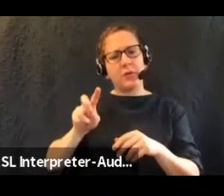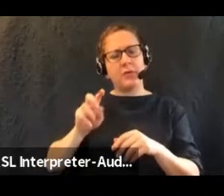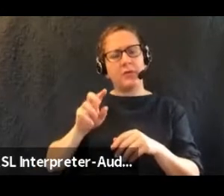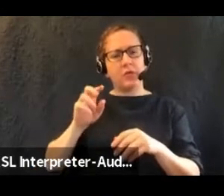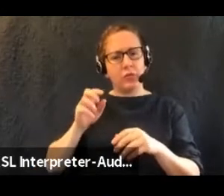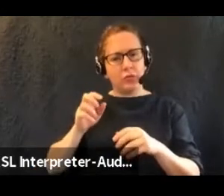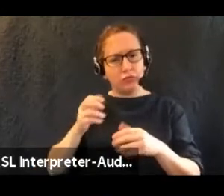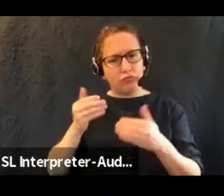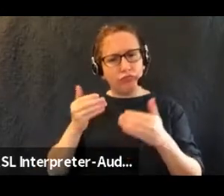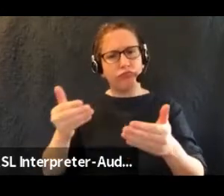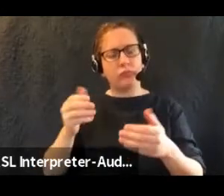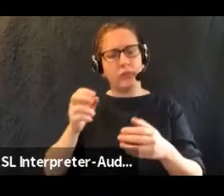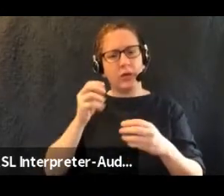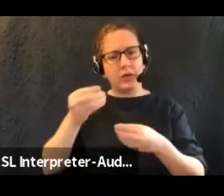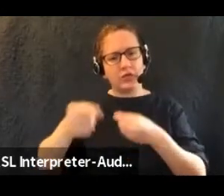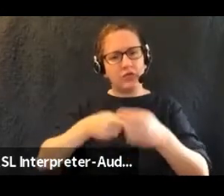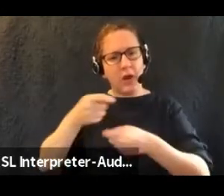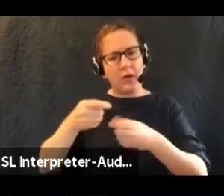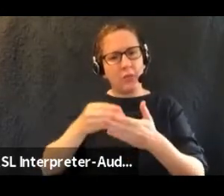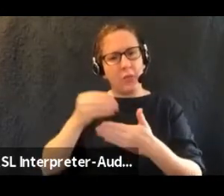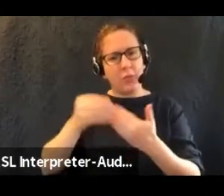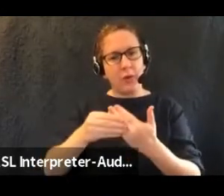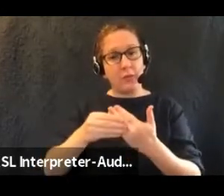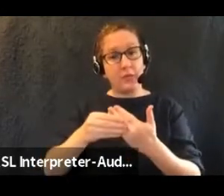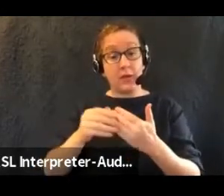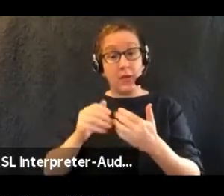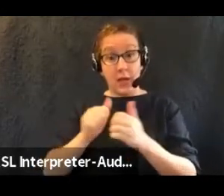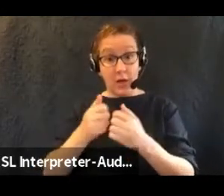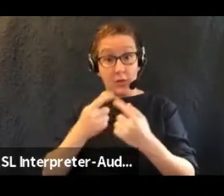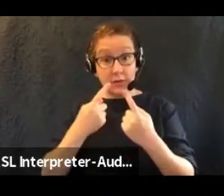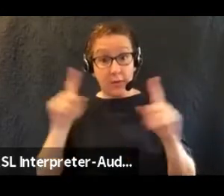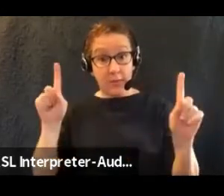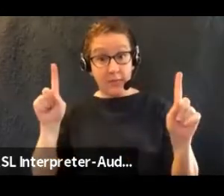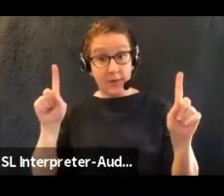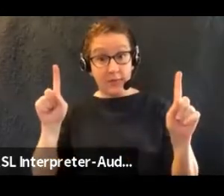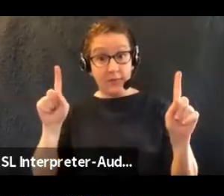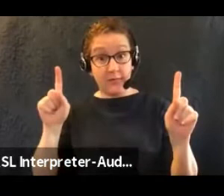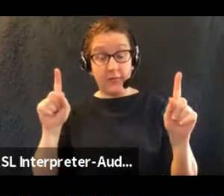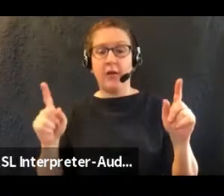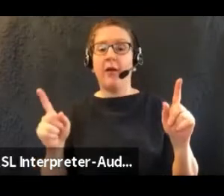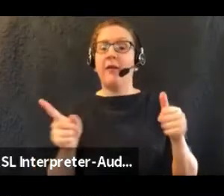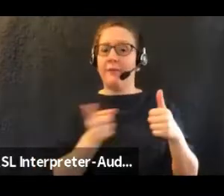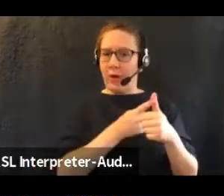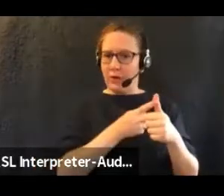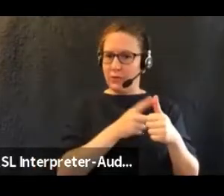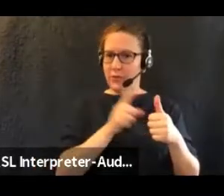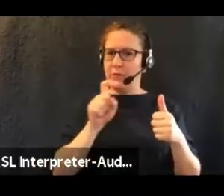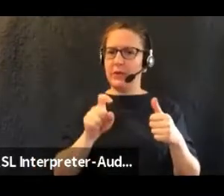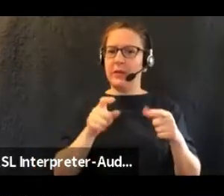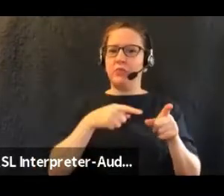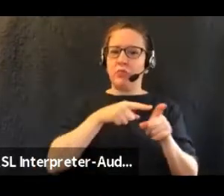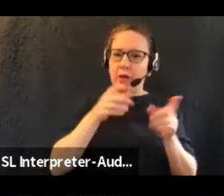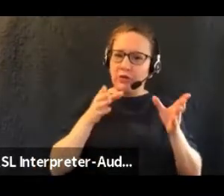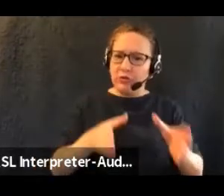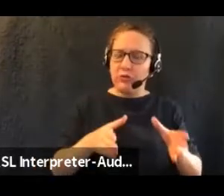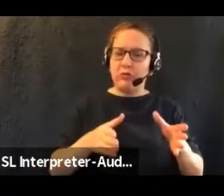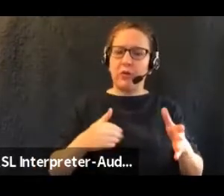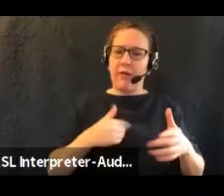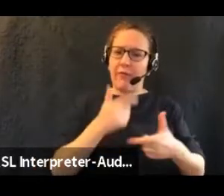That's not going to happen unless practitioners have the commitment, the interest, the ability, the skills,